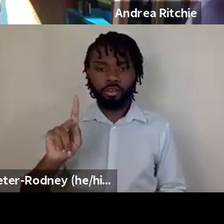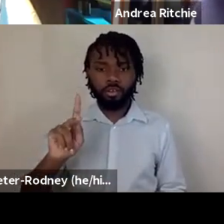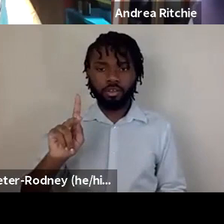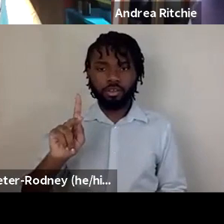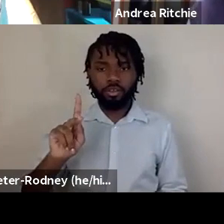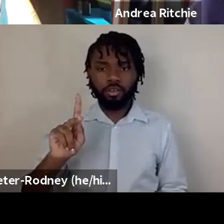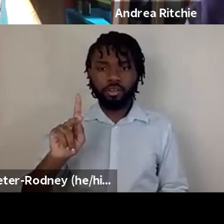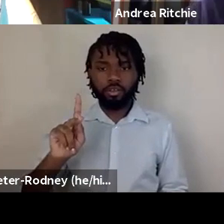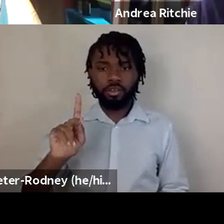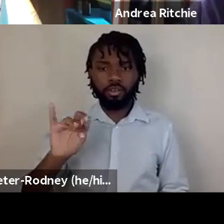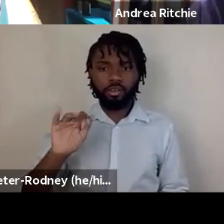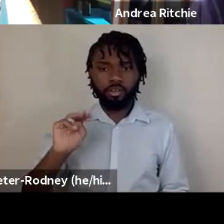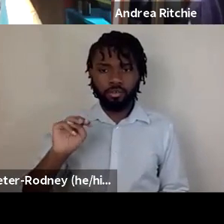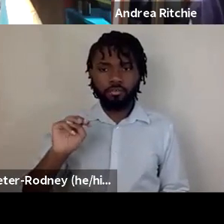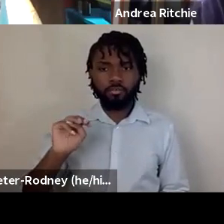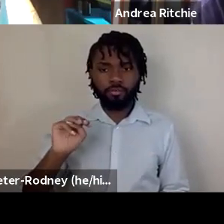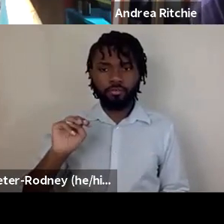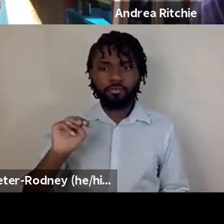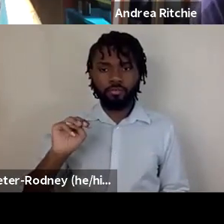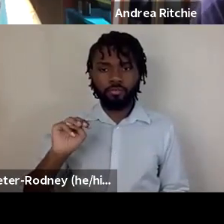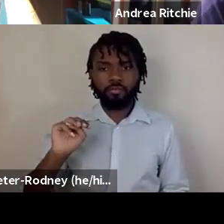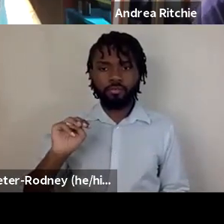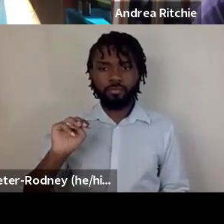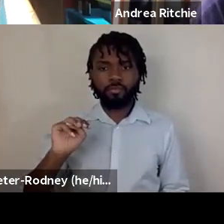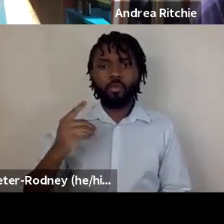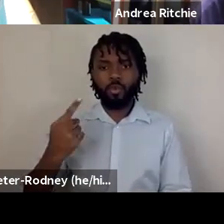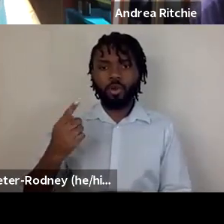that Yolo just referred to;